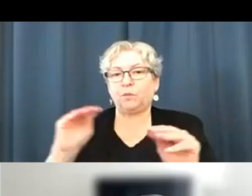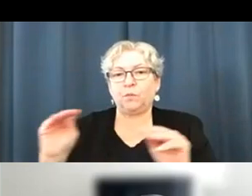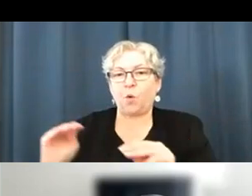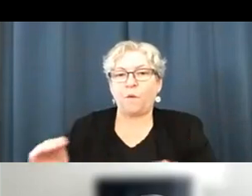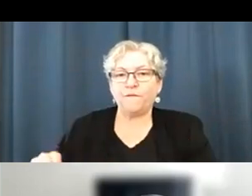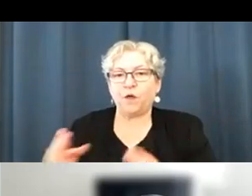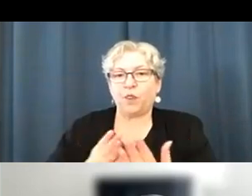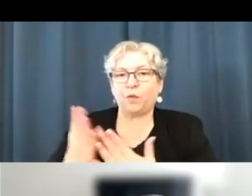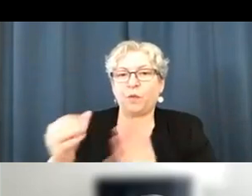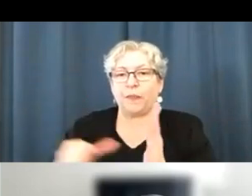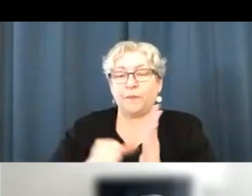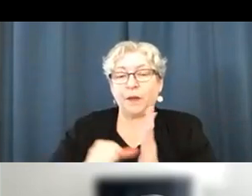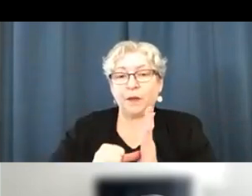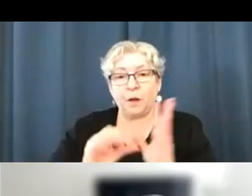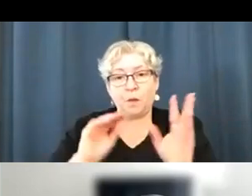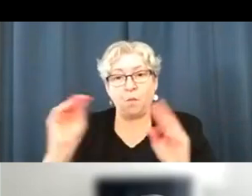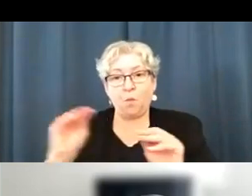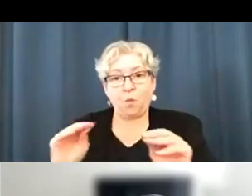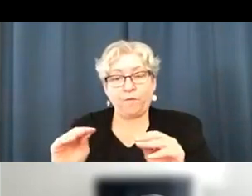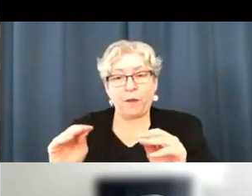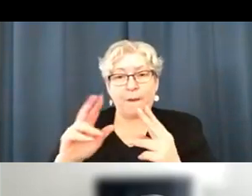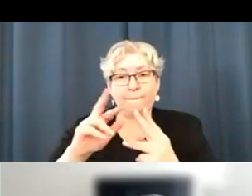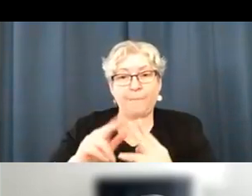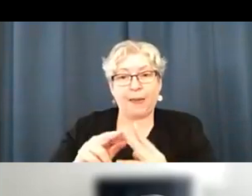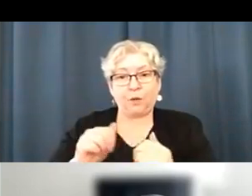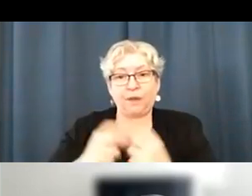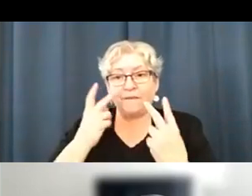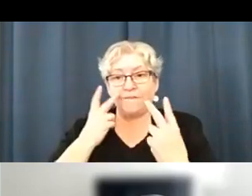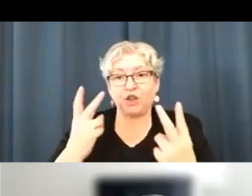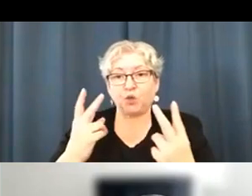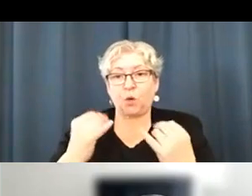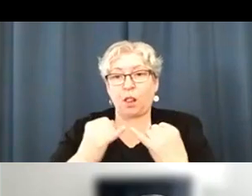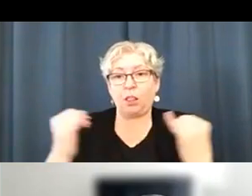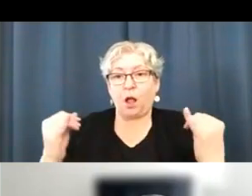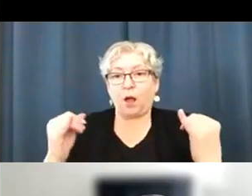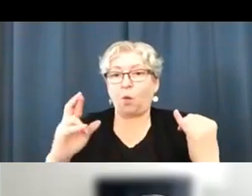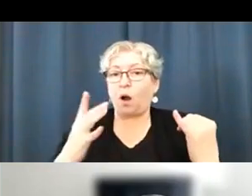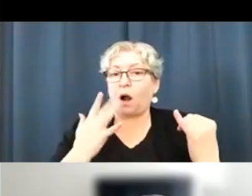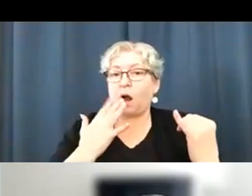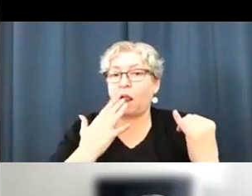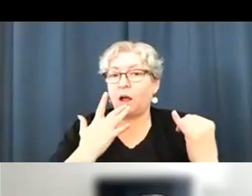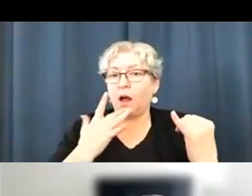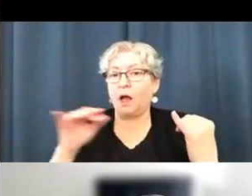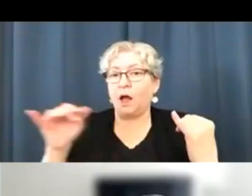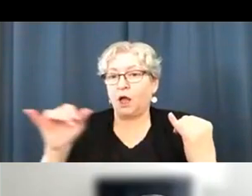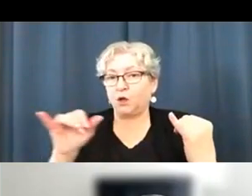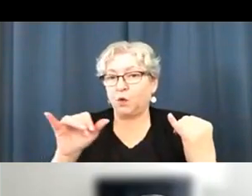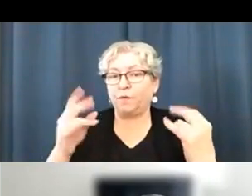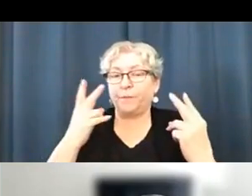should the movement be paired with a visual line or color as well as the appearance of the name